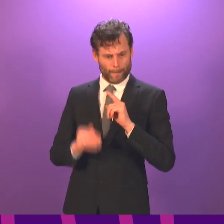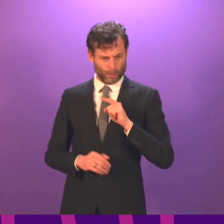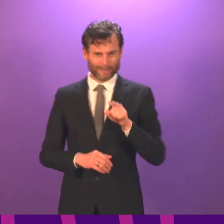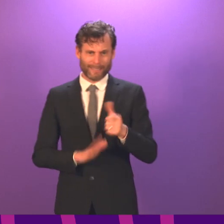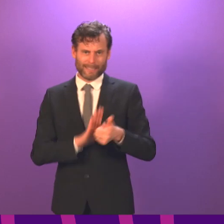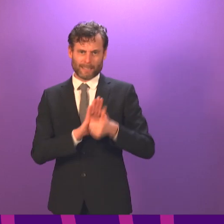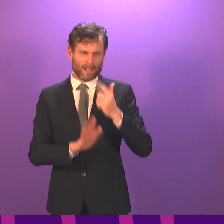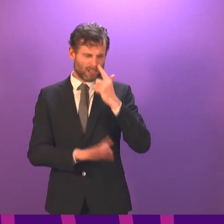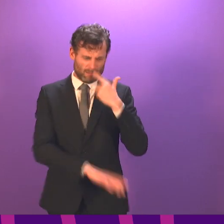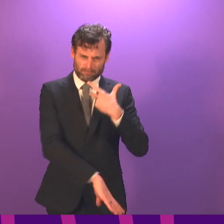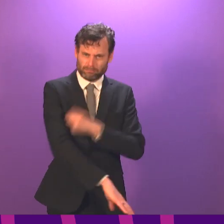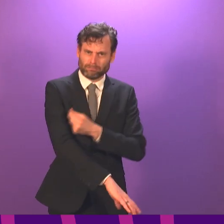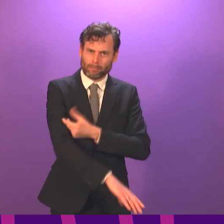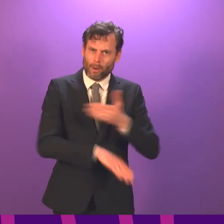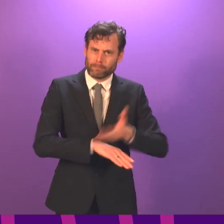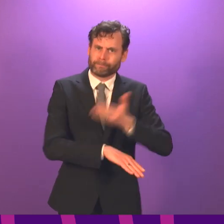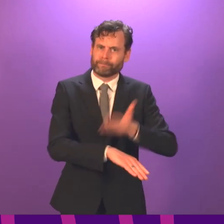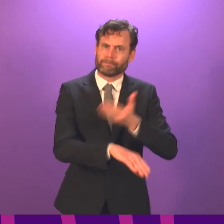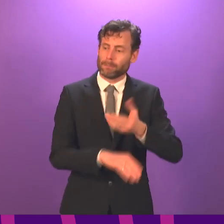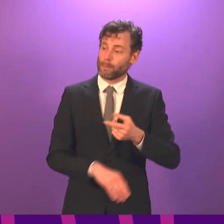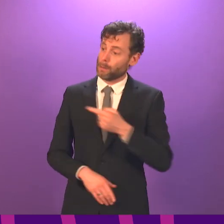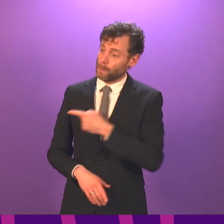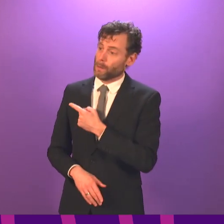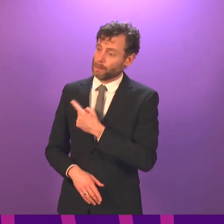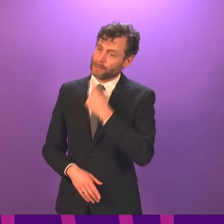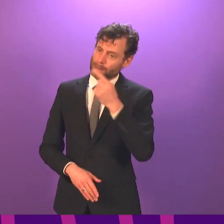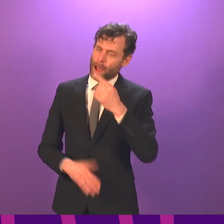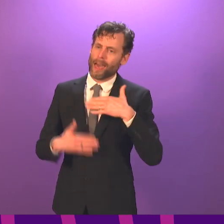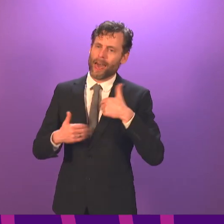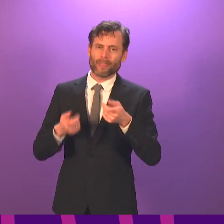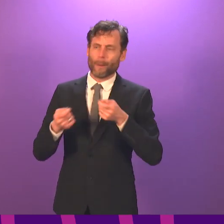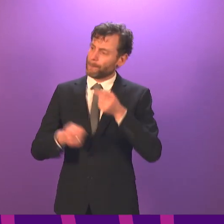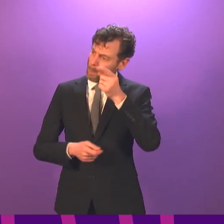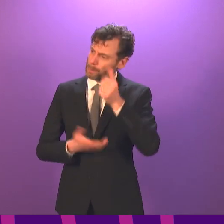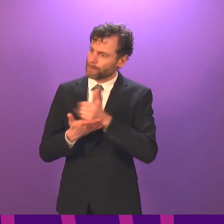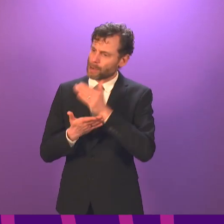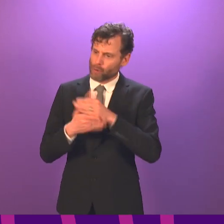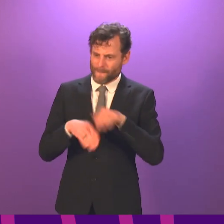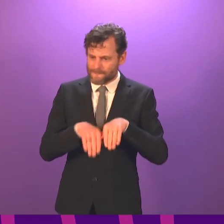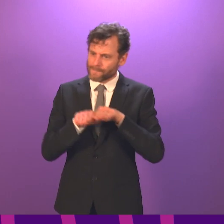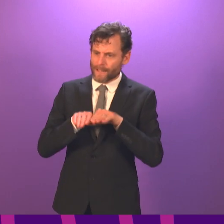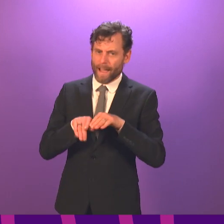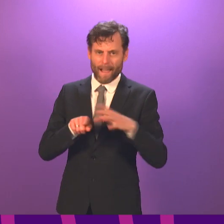Can she do anything to order health boards to ensure that there is fairness to nursing staff during the vaccination programme?